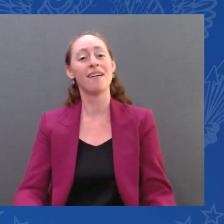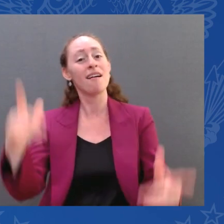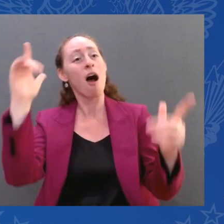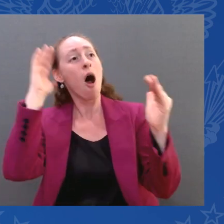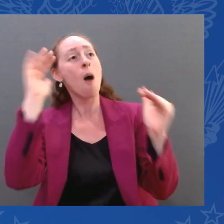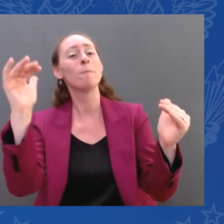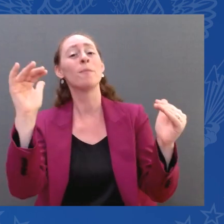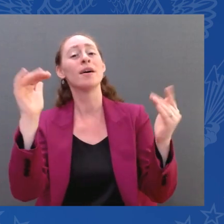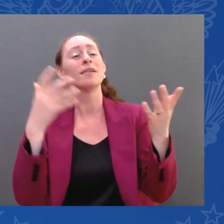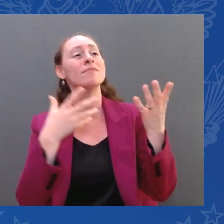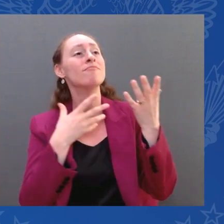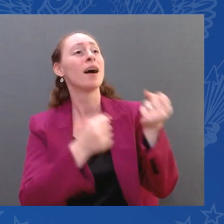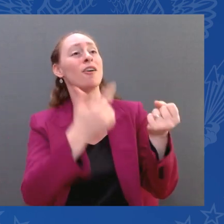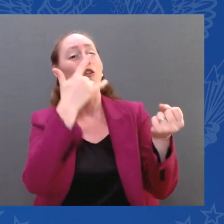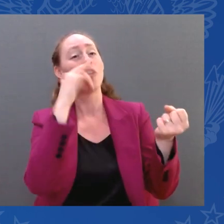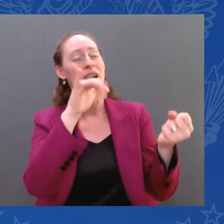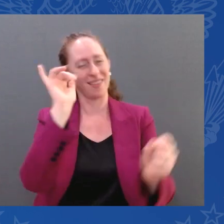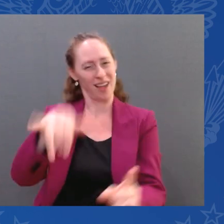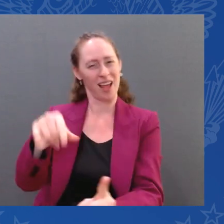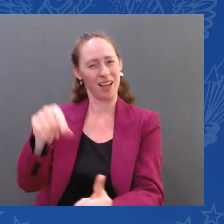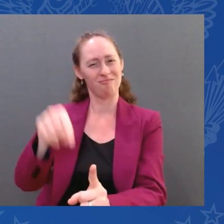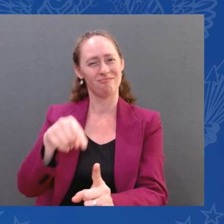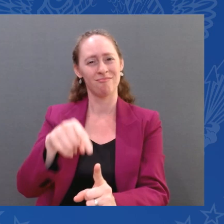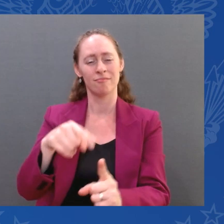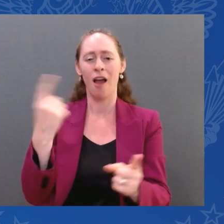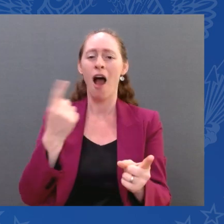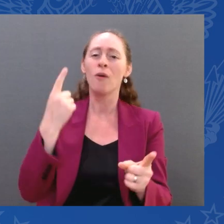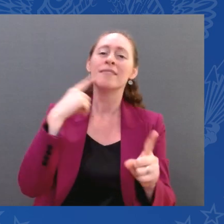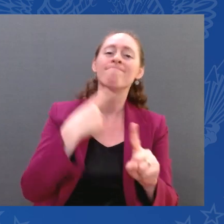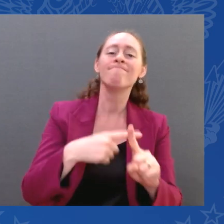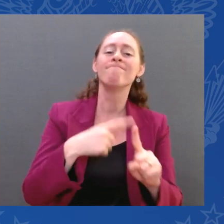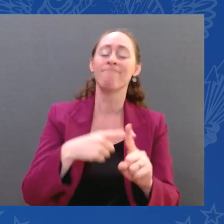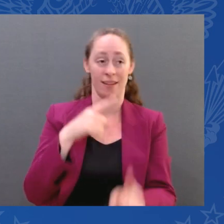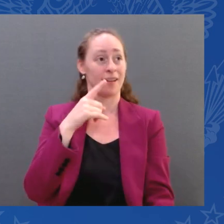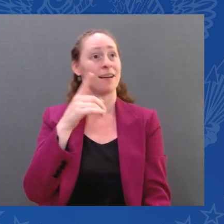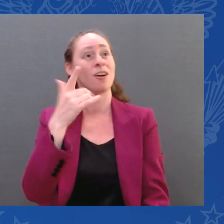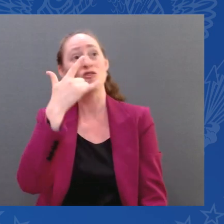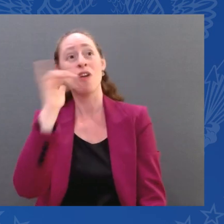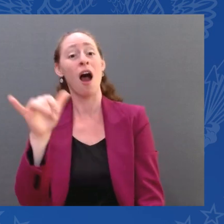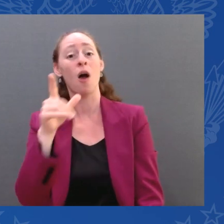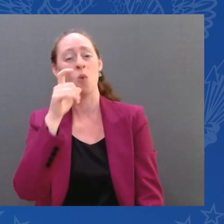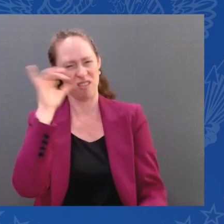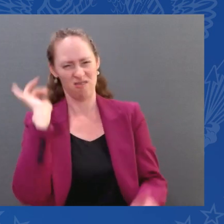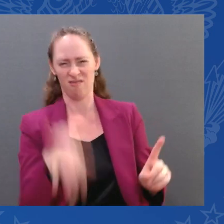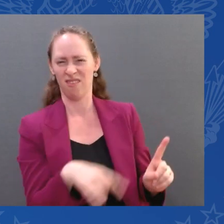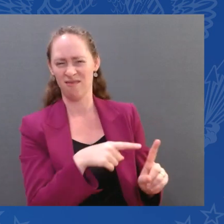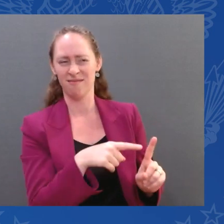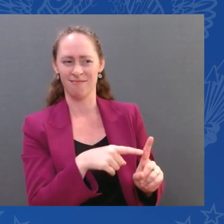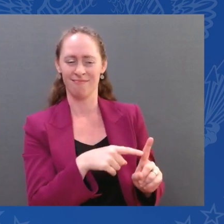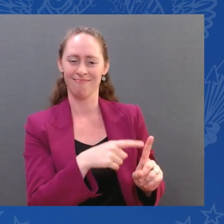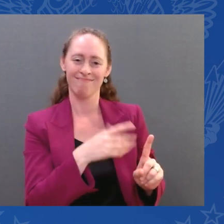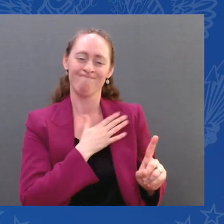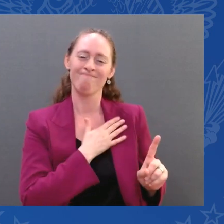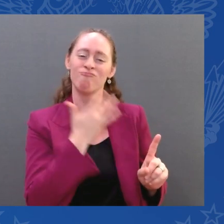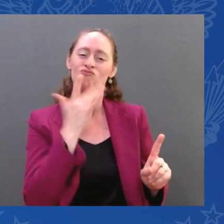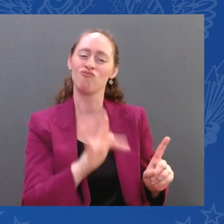Thank you, sister.